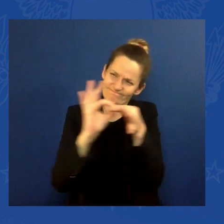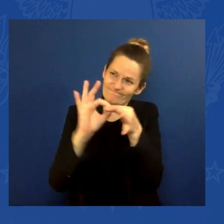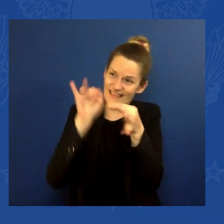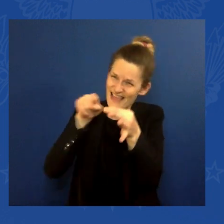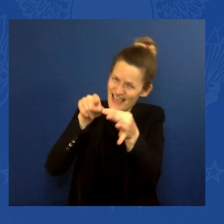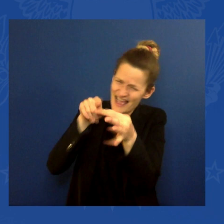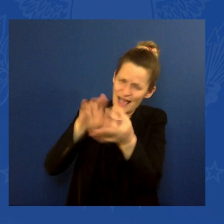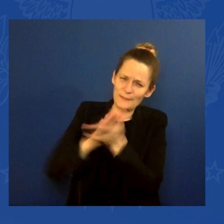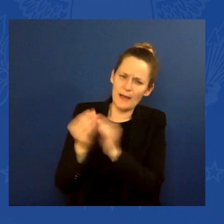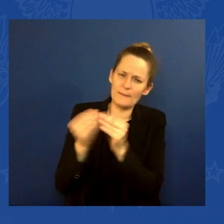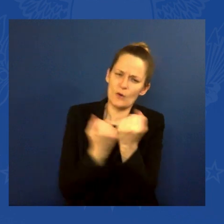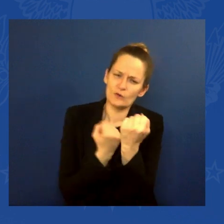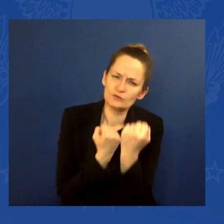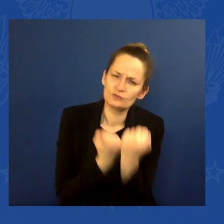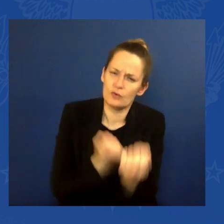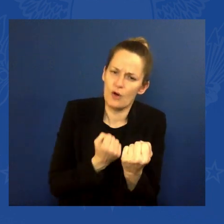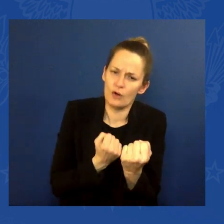And I mean it. I mean it.